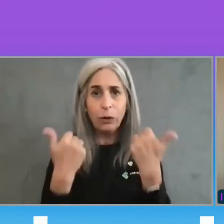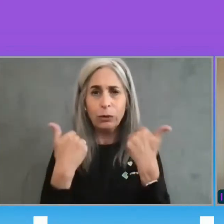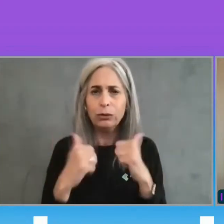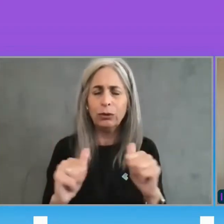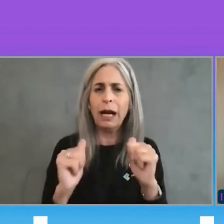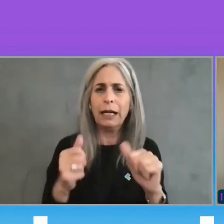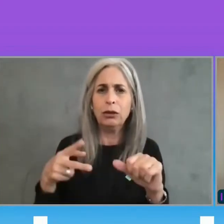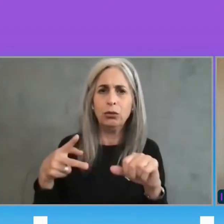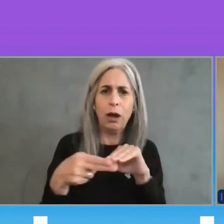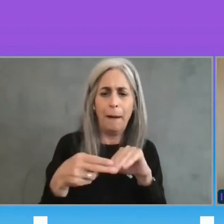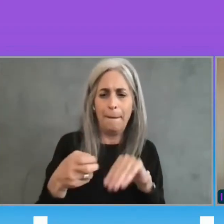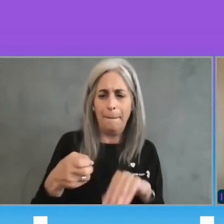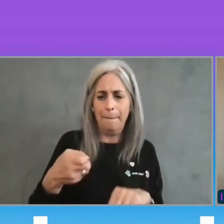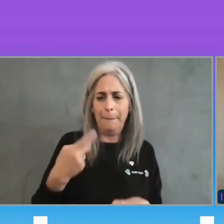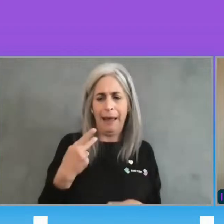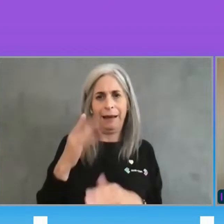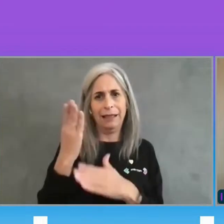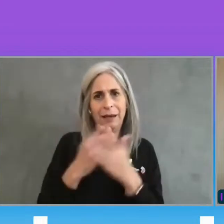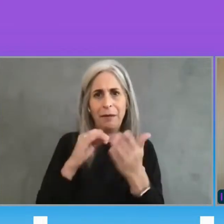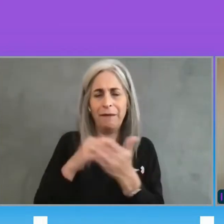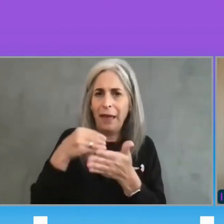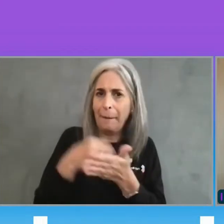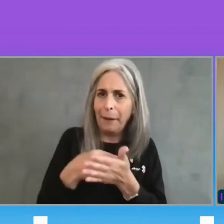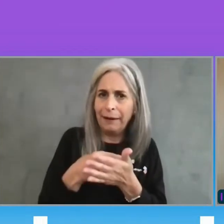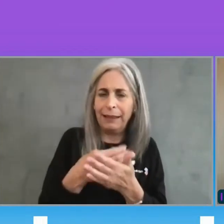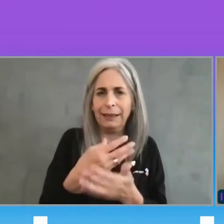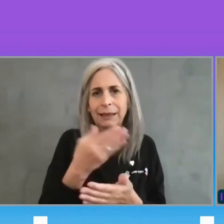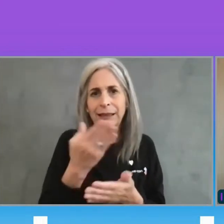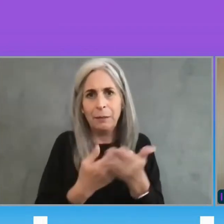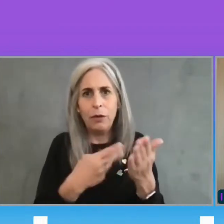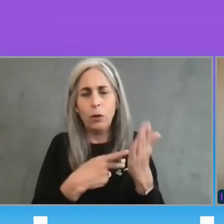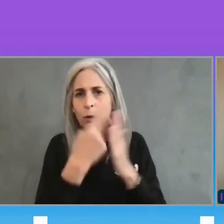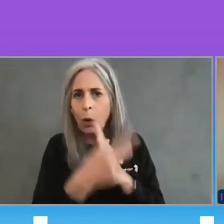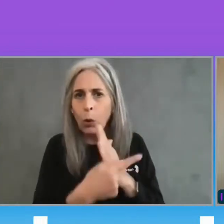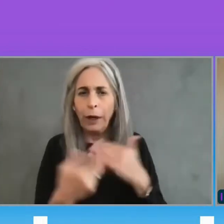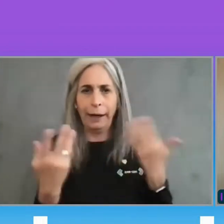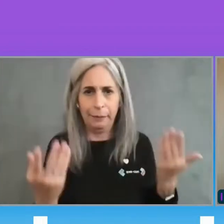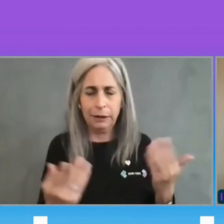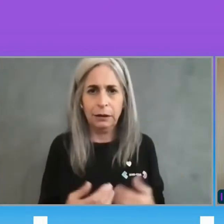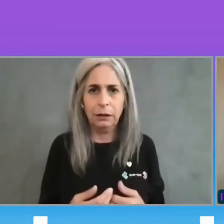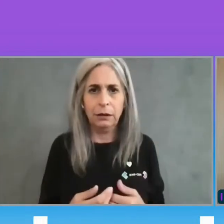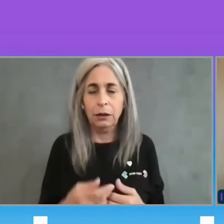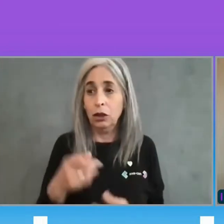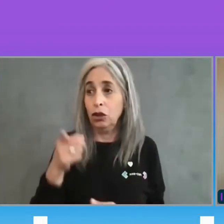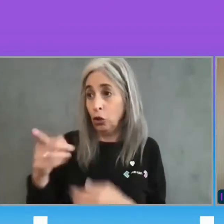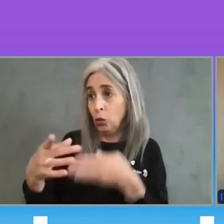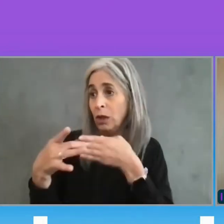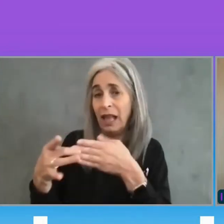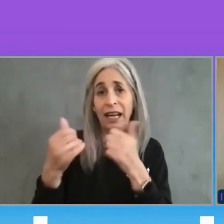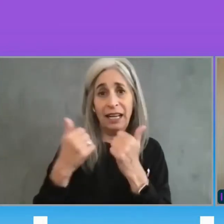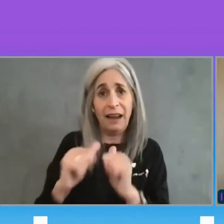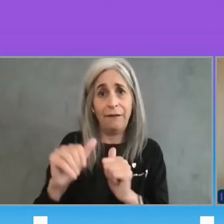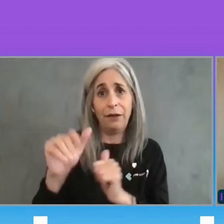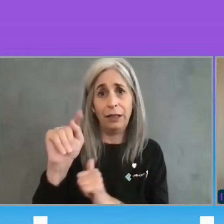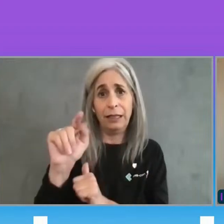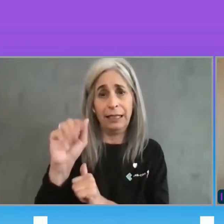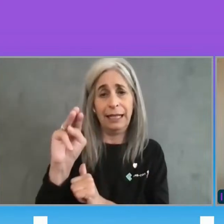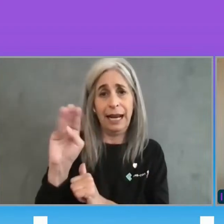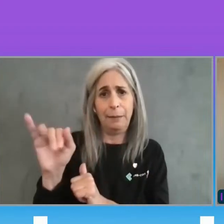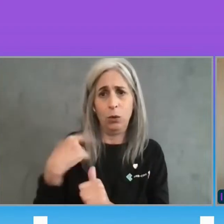effort to maybe cut back on some of that. And so I you've led an effort, Tammy, which I think all